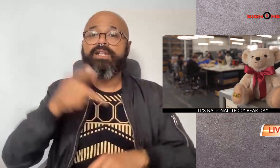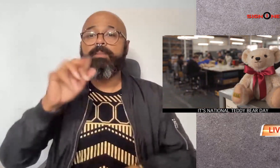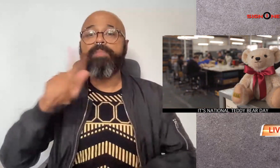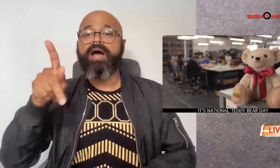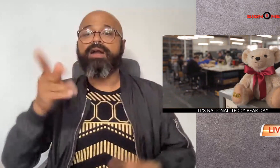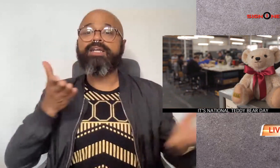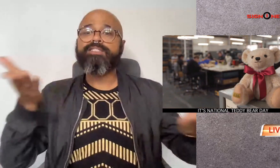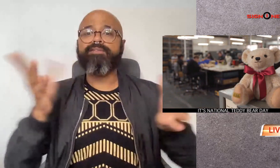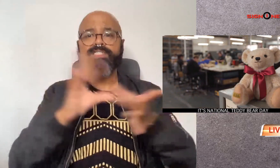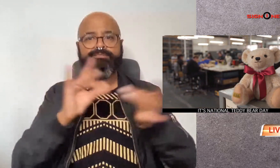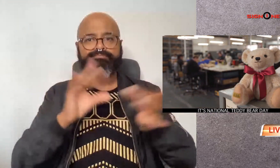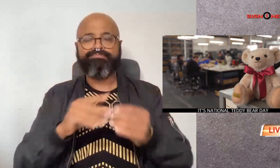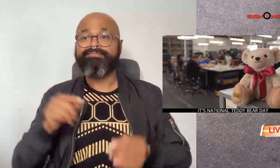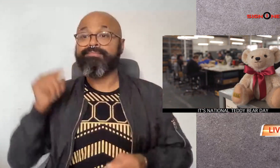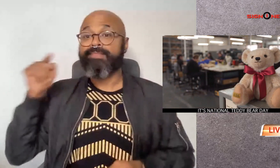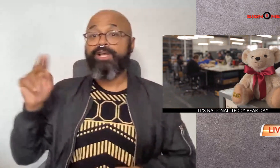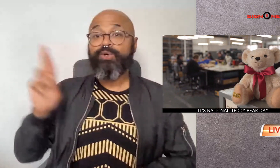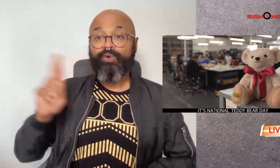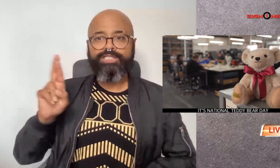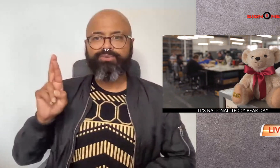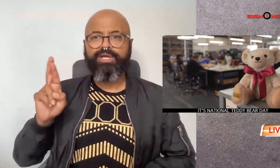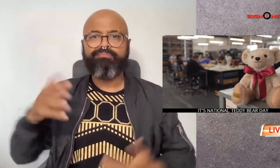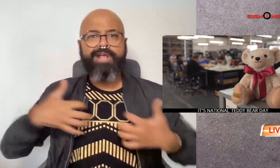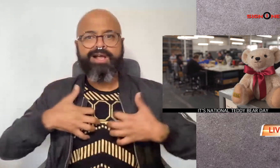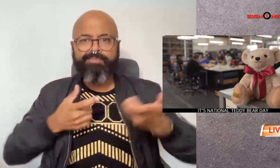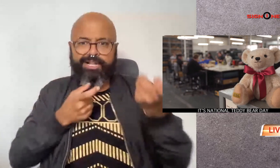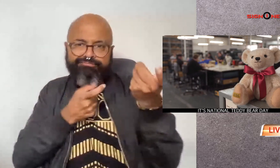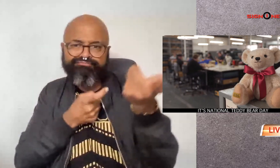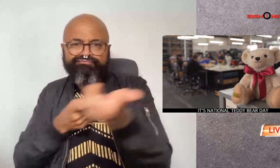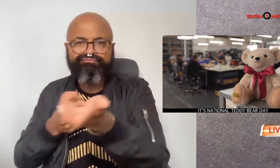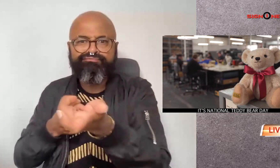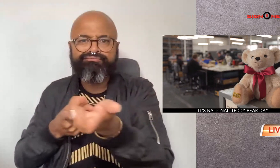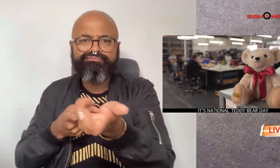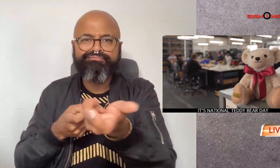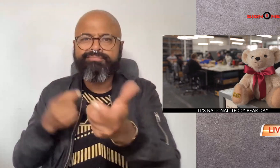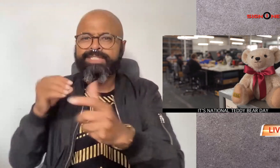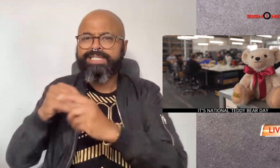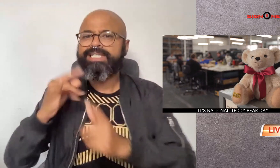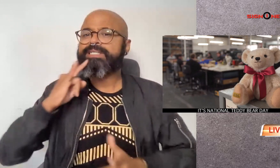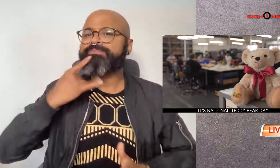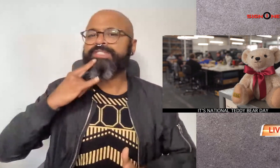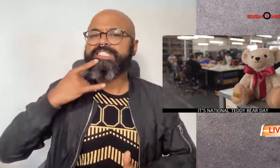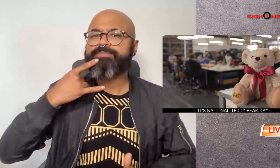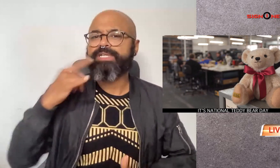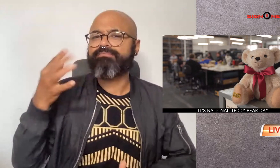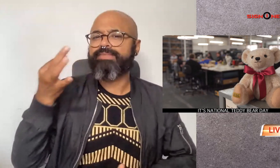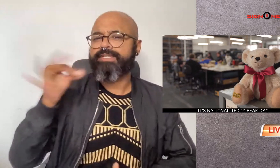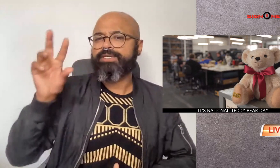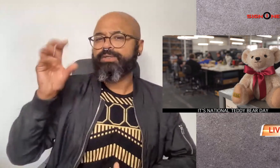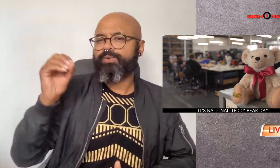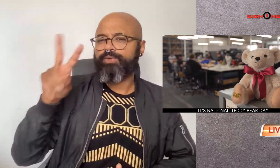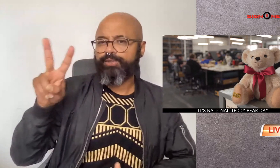according to history the National Park Service says he was hunting in Mississippi in 1902